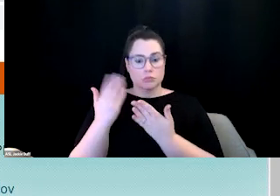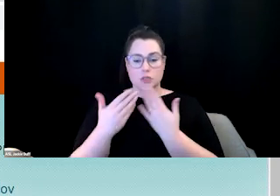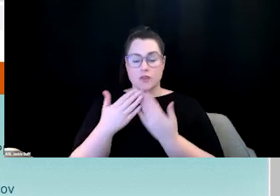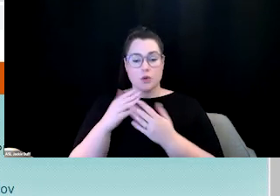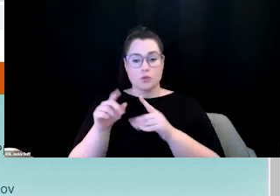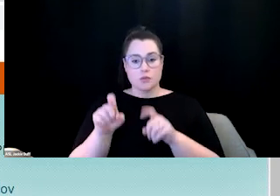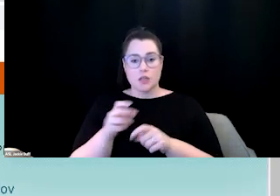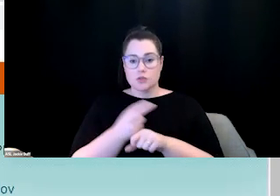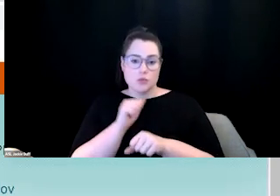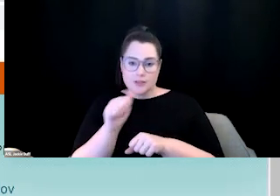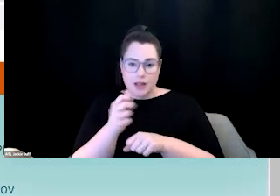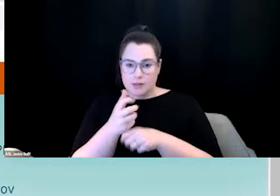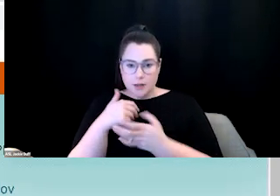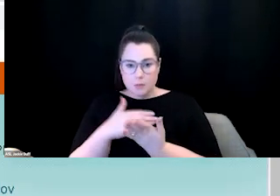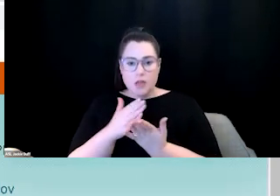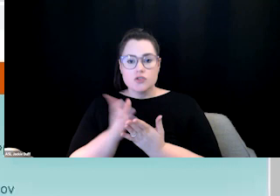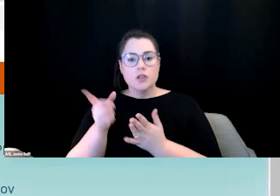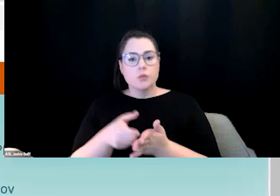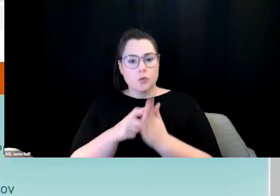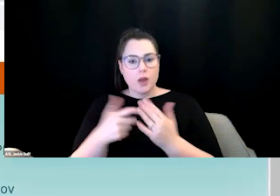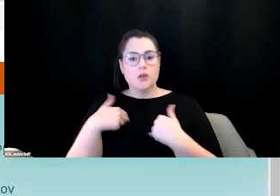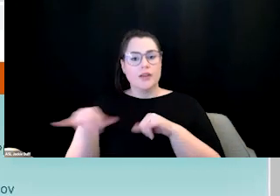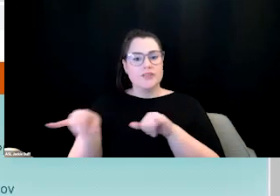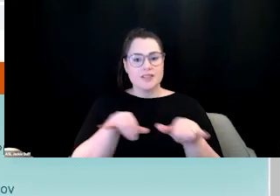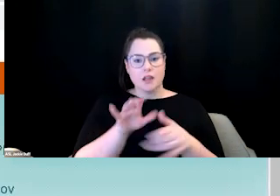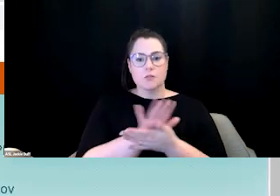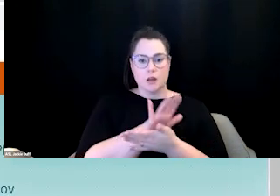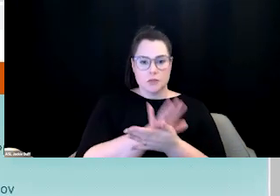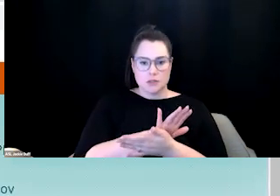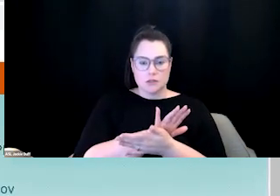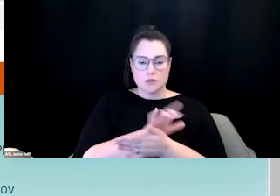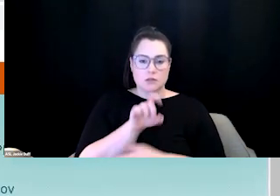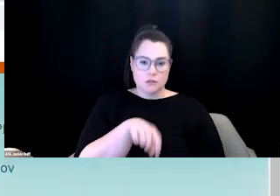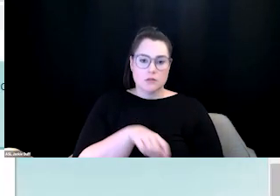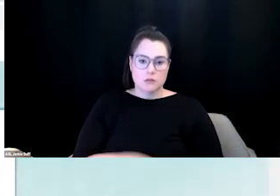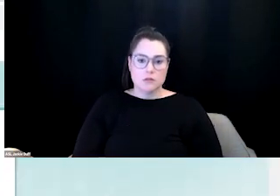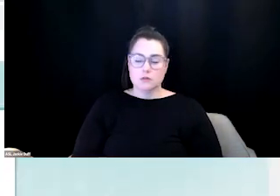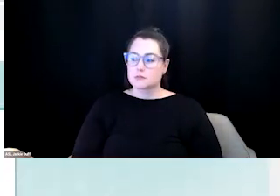they are required to have the same documents. You can Expand All as well.